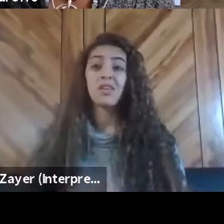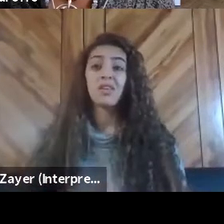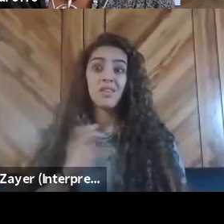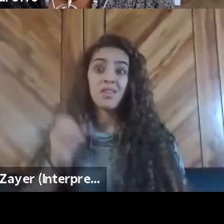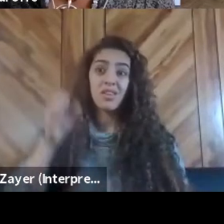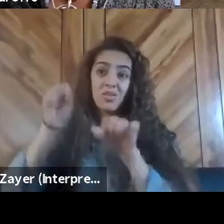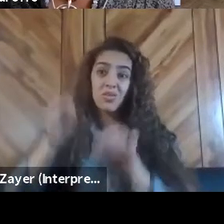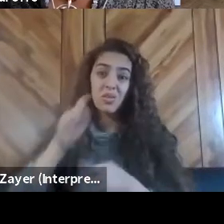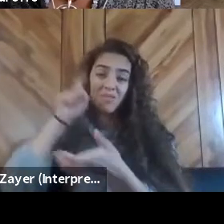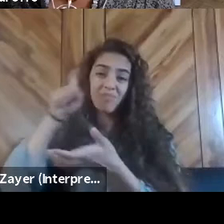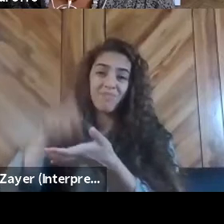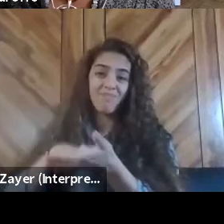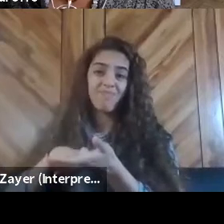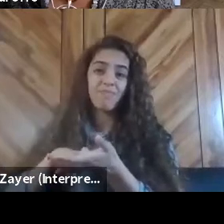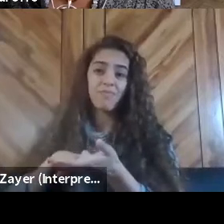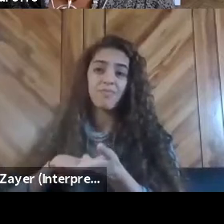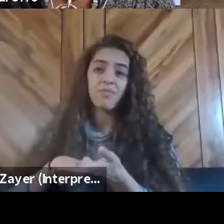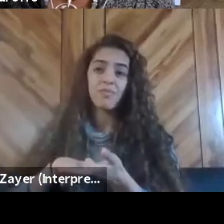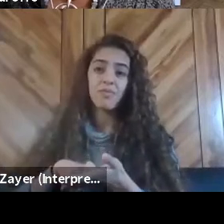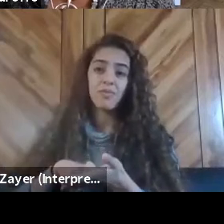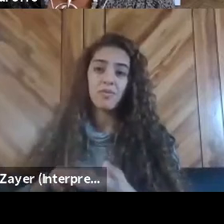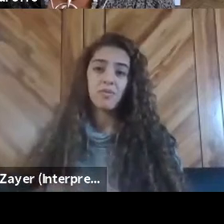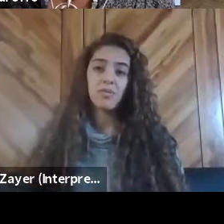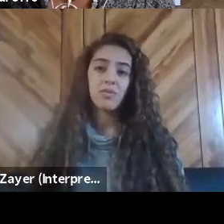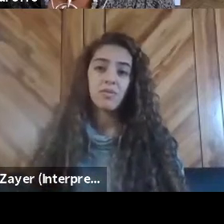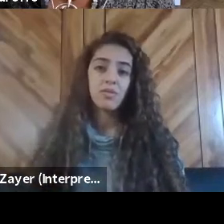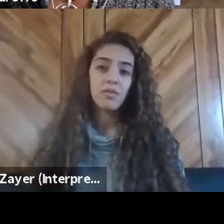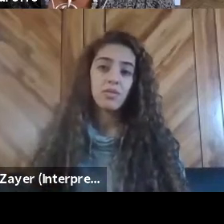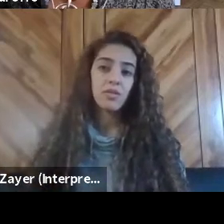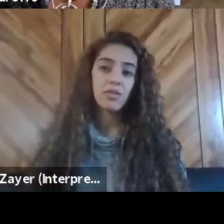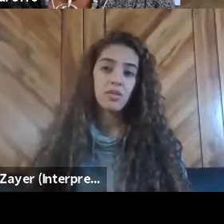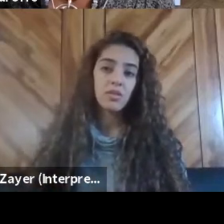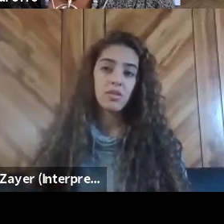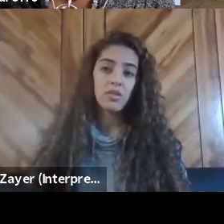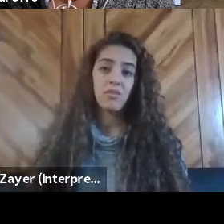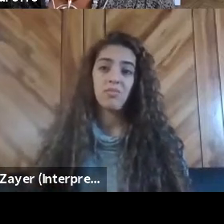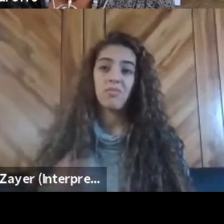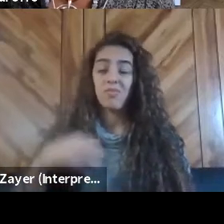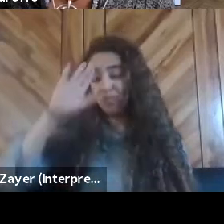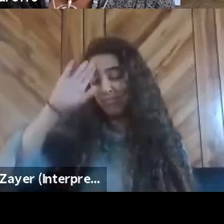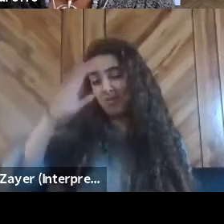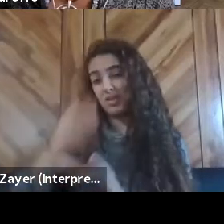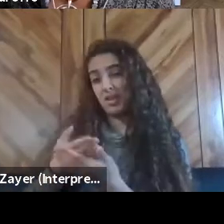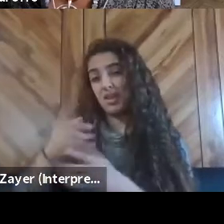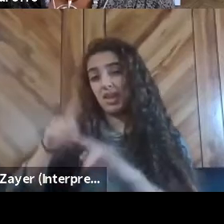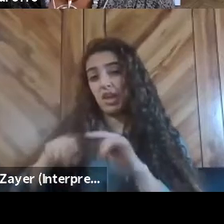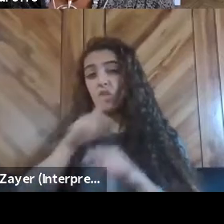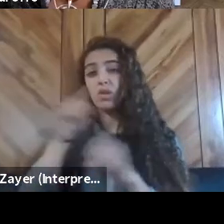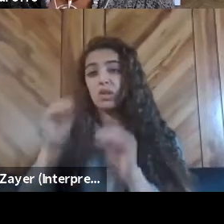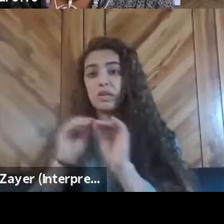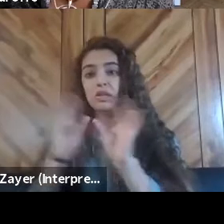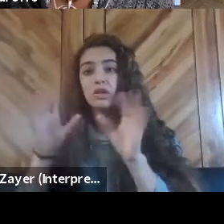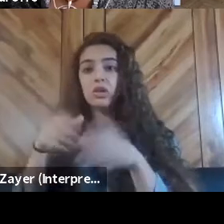the struggle to you know, just explain how he, how he feels.